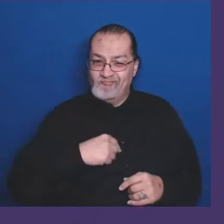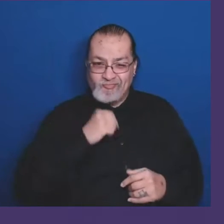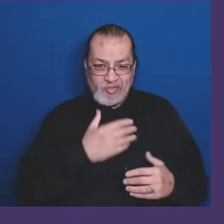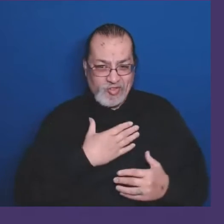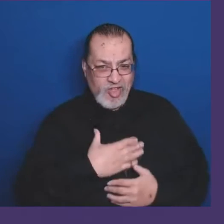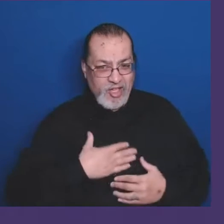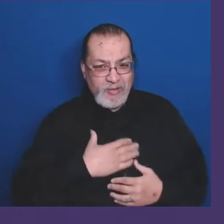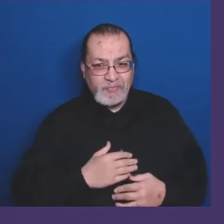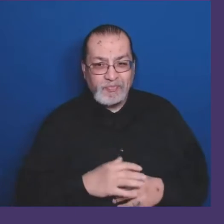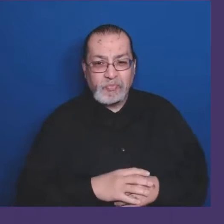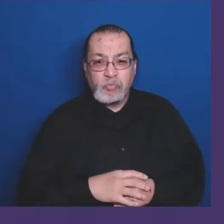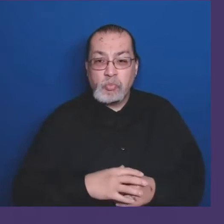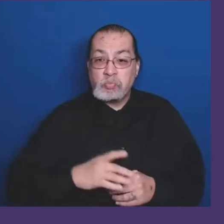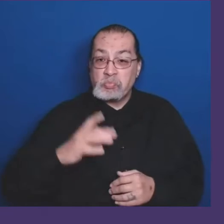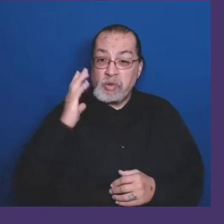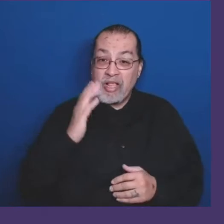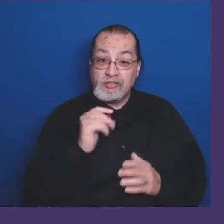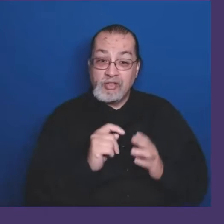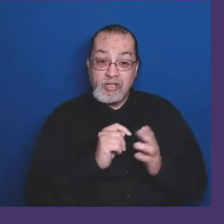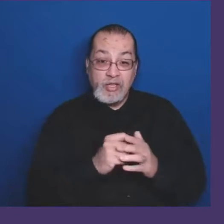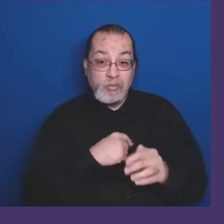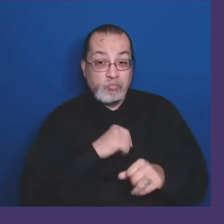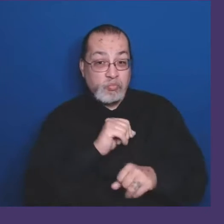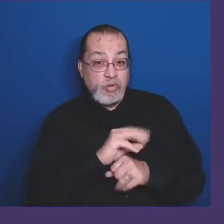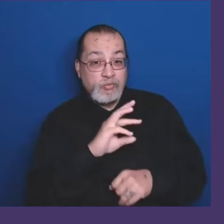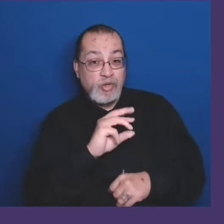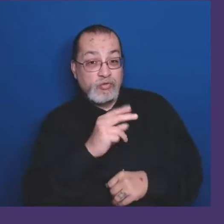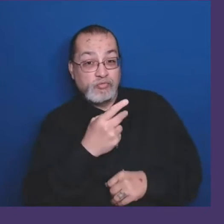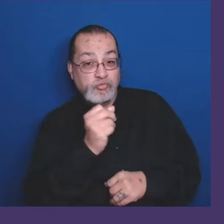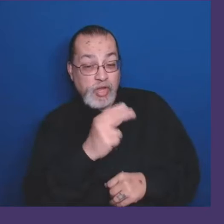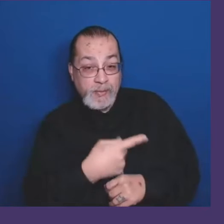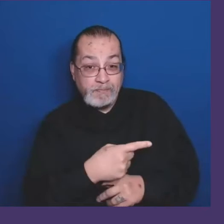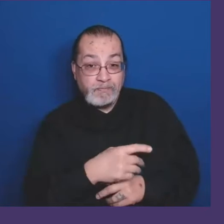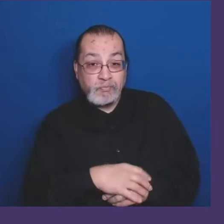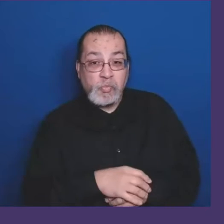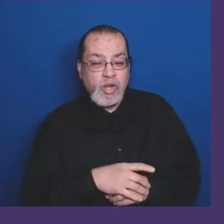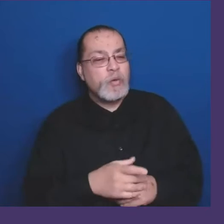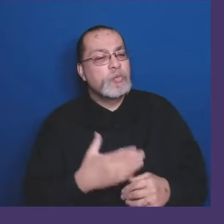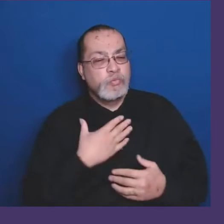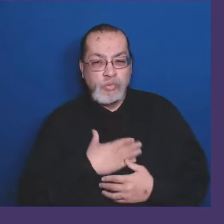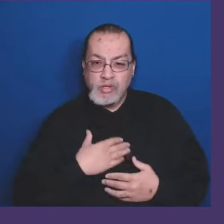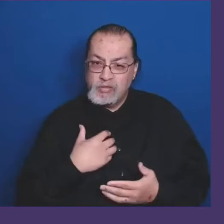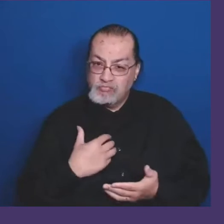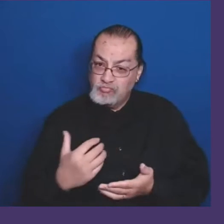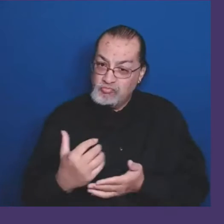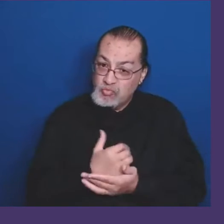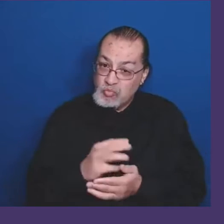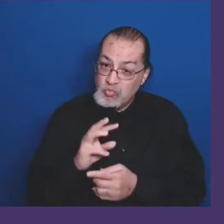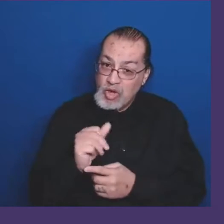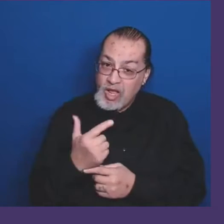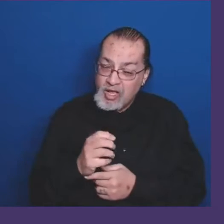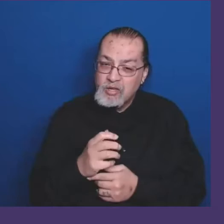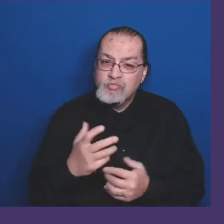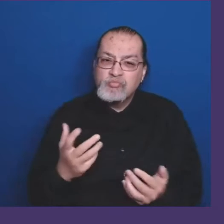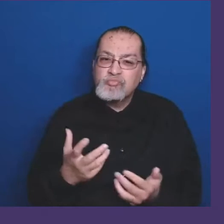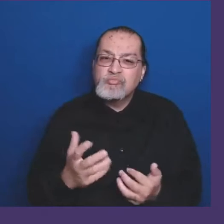Jenny Lay-Flurrie: You enjoy getting a wage. Tanya, what do you enjoy? I heard that you save up your pay packet for things.